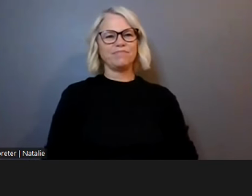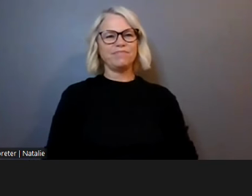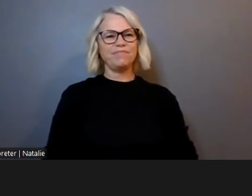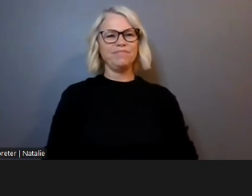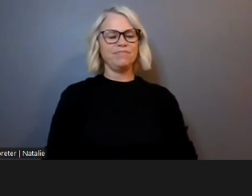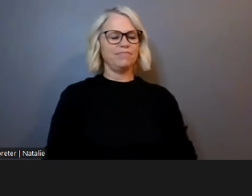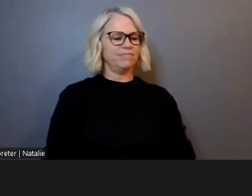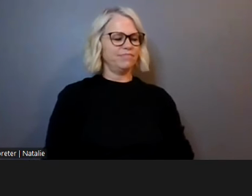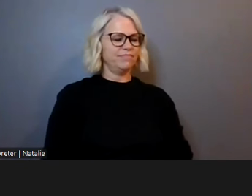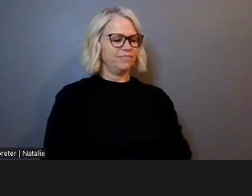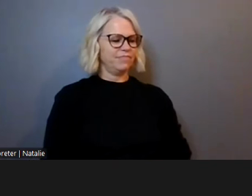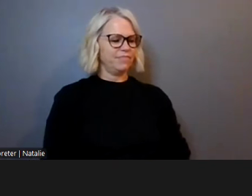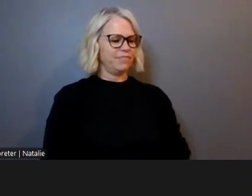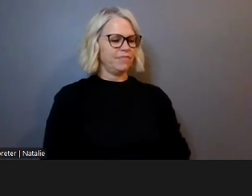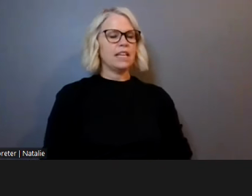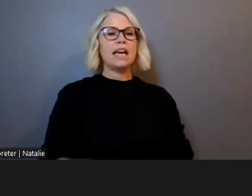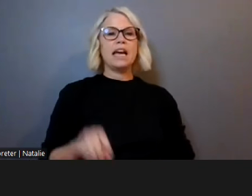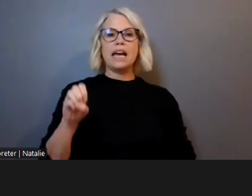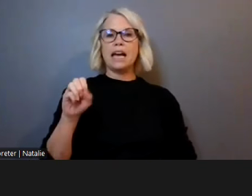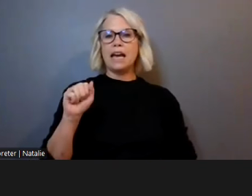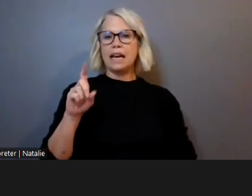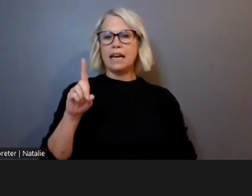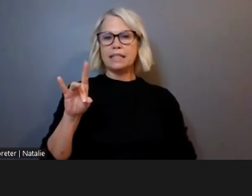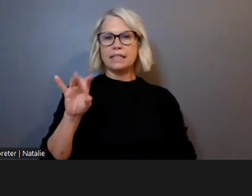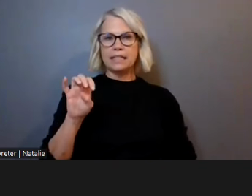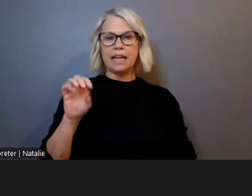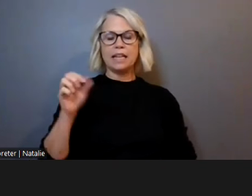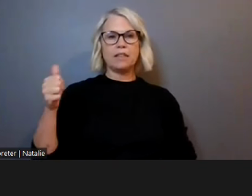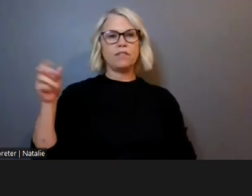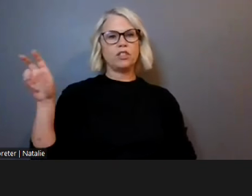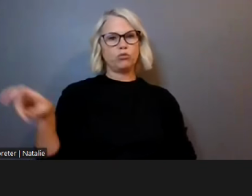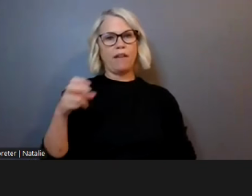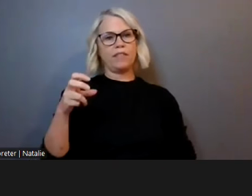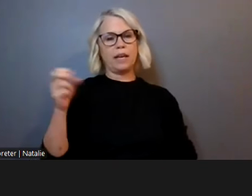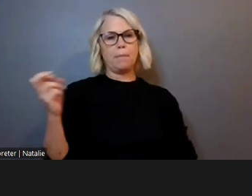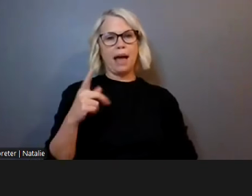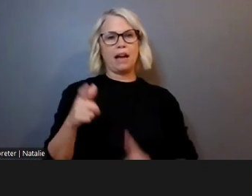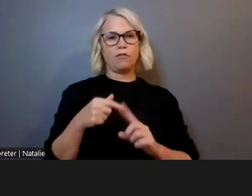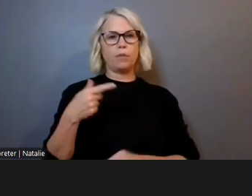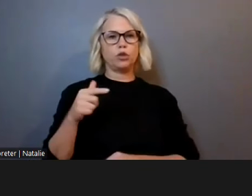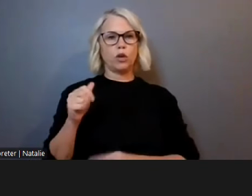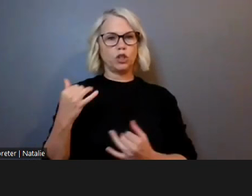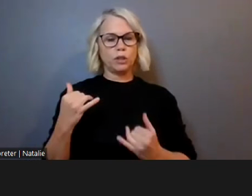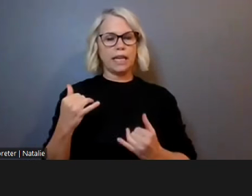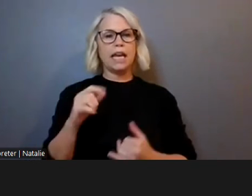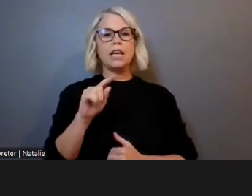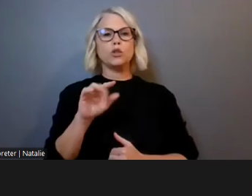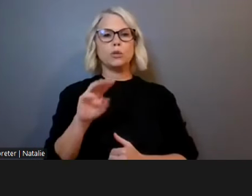And Sadie is actually traveling back from Georgia today, so Tim and I will be here,